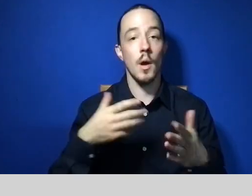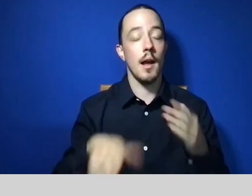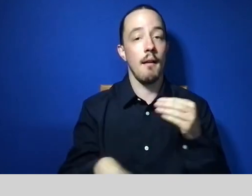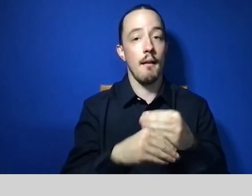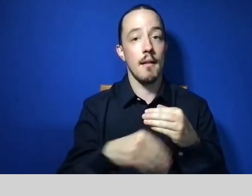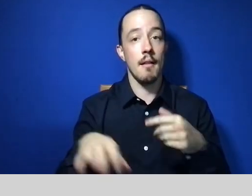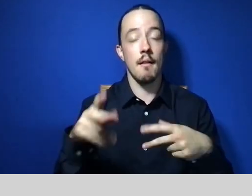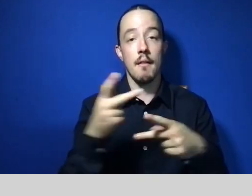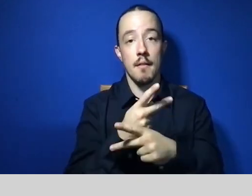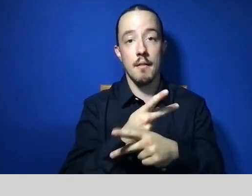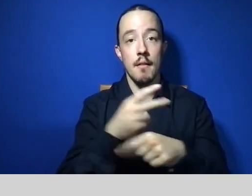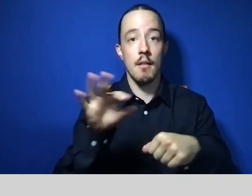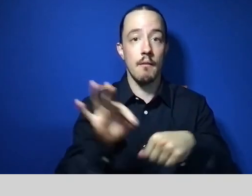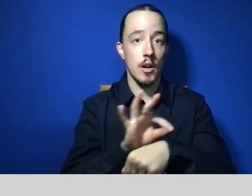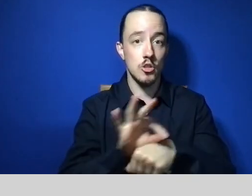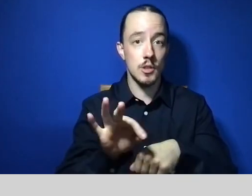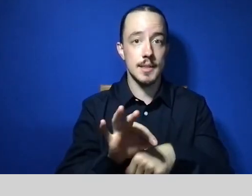I ended up writing a function that will